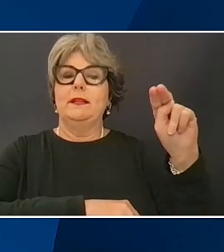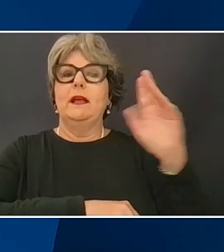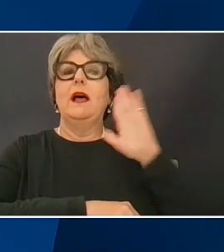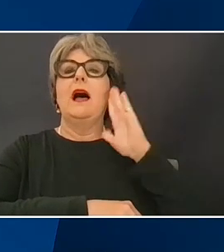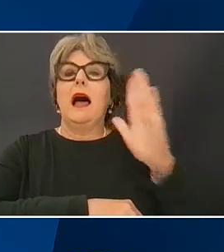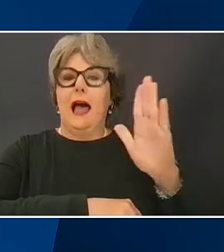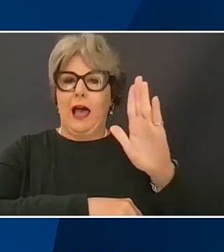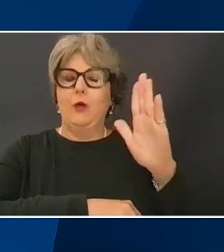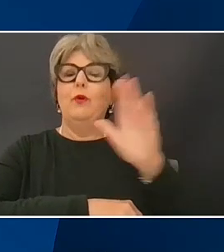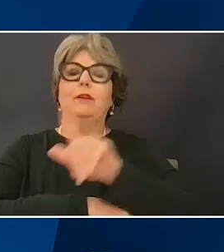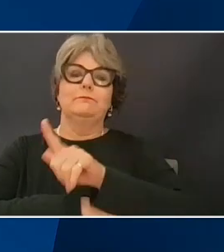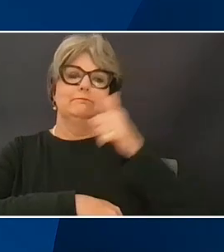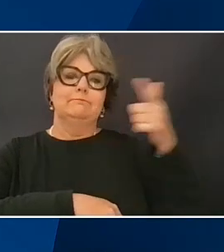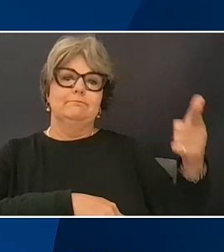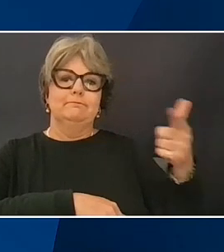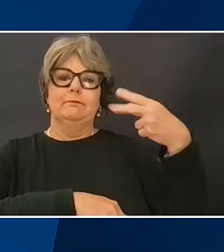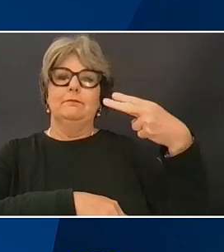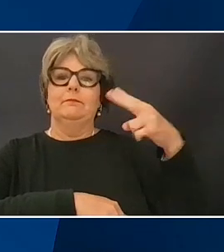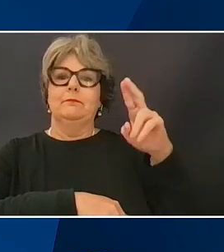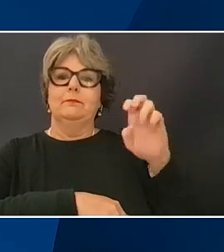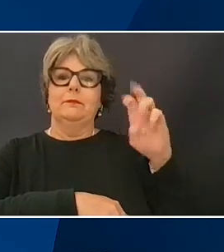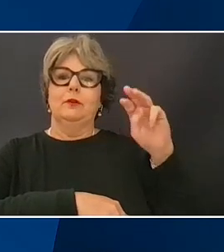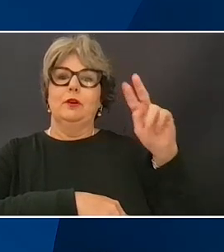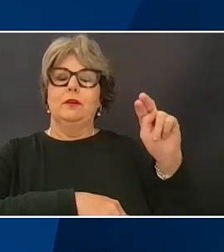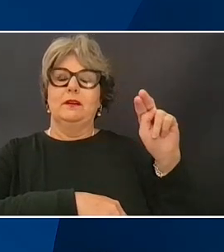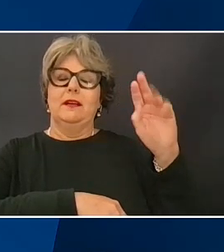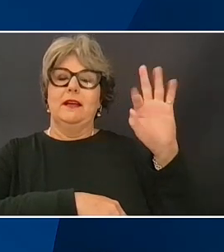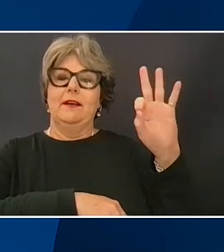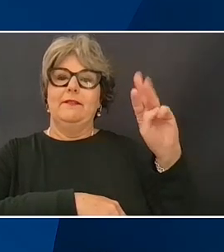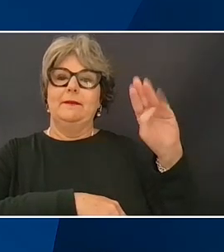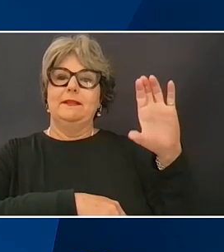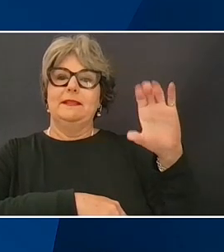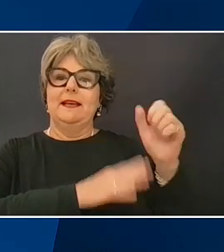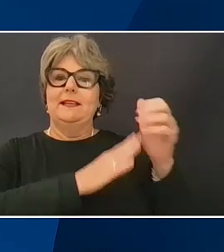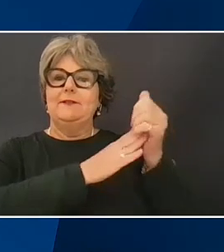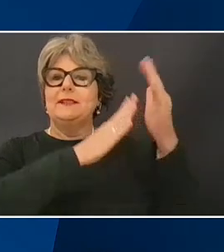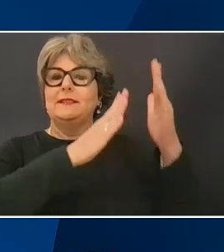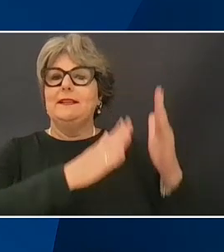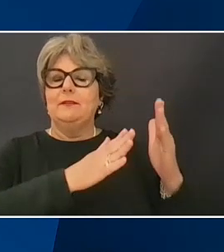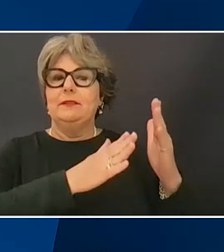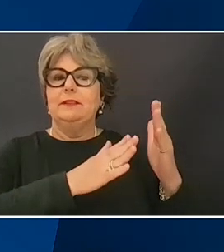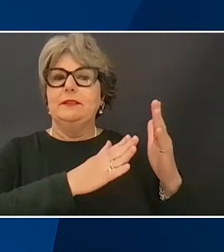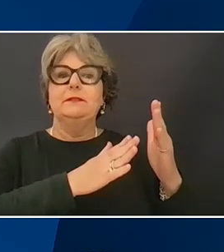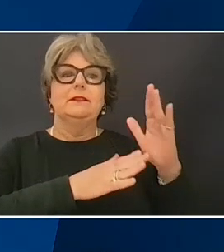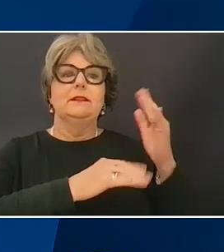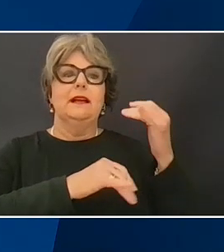over to our FMCS facilitator, Cindy Jeffries. I will take a step back and